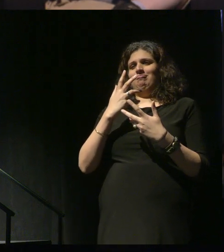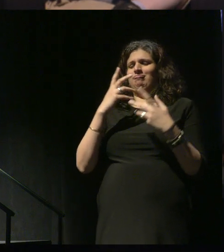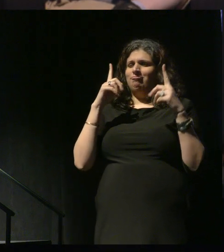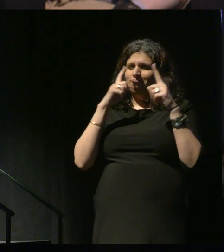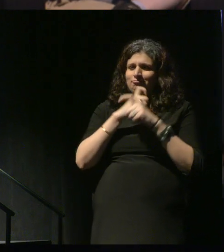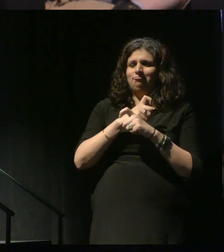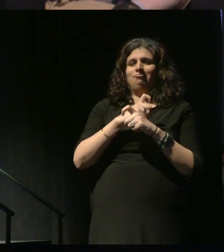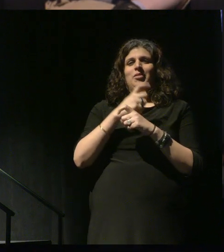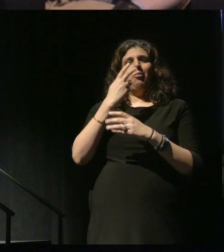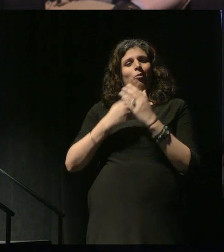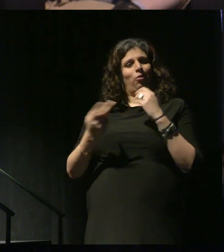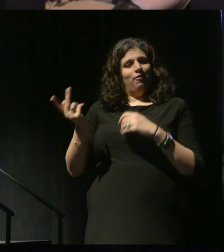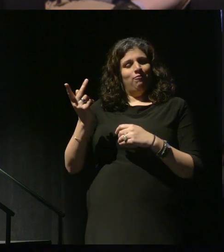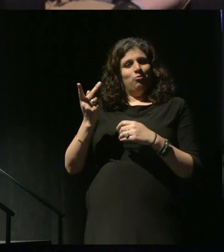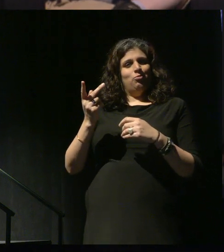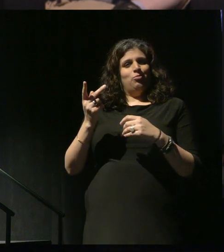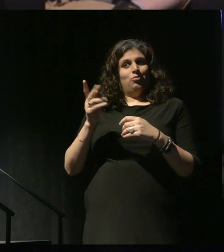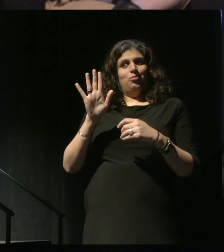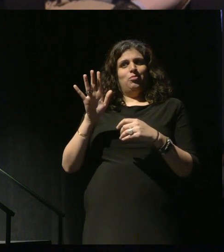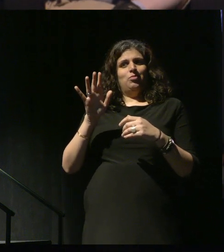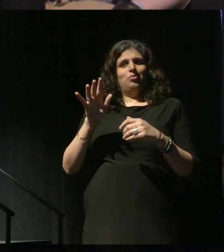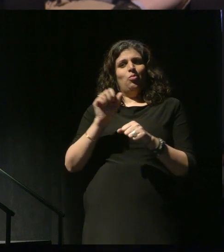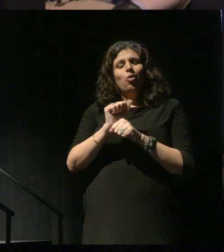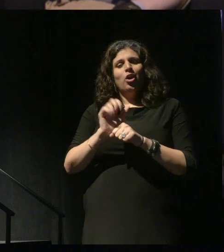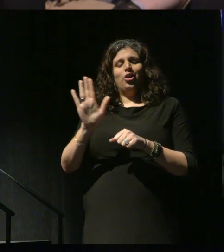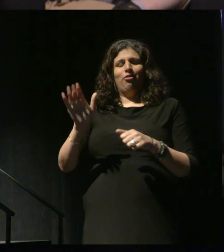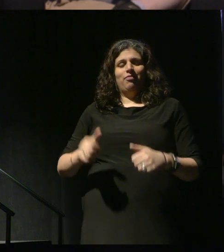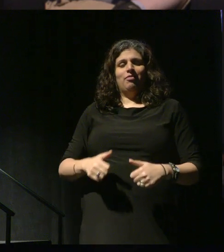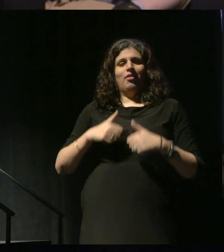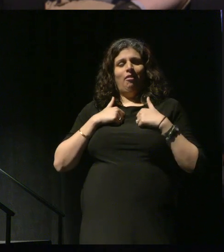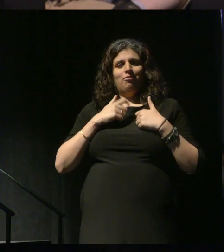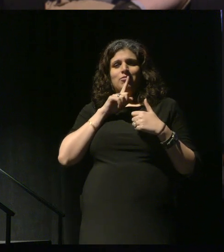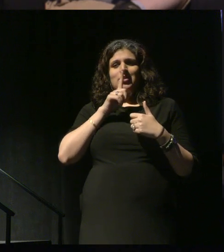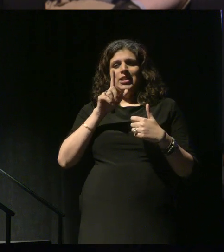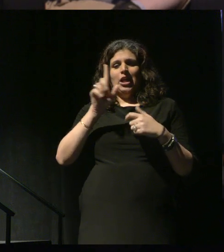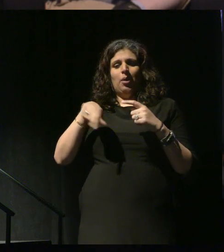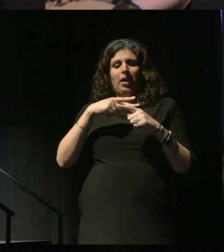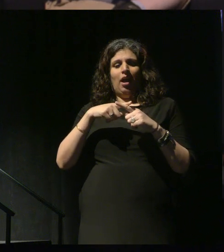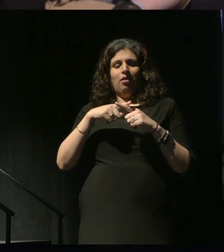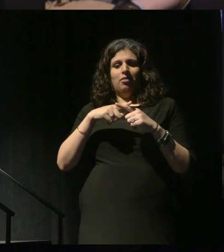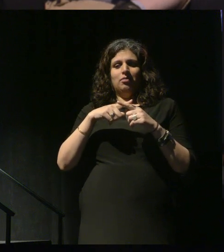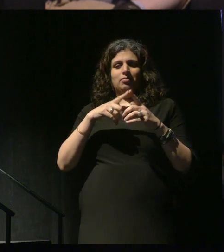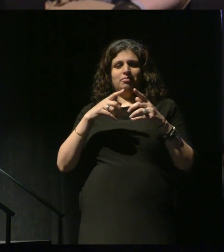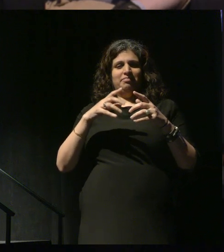and I think both of your works and both of your lives are really about the idea of creating space for that multitudes.